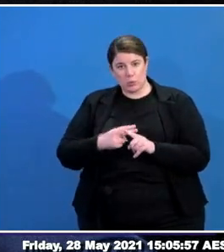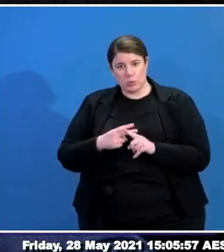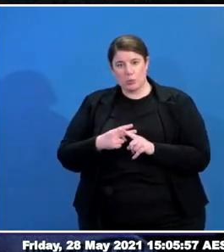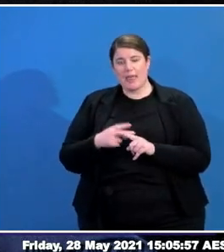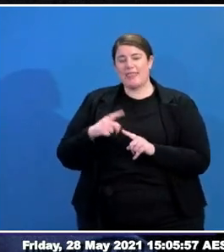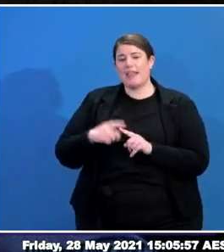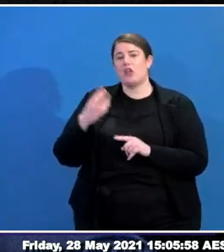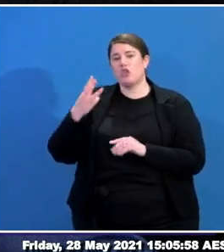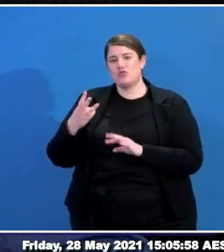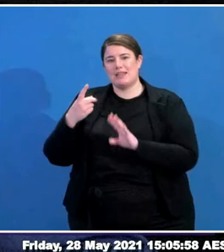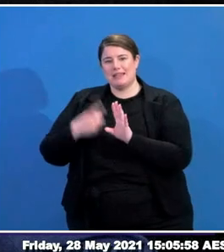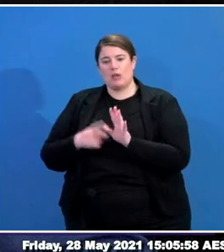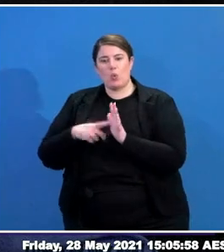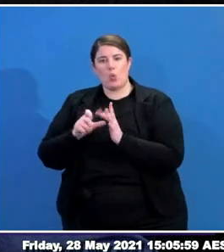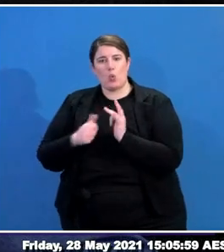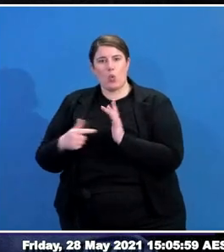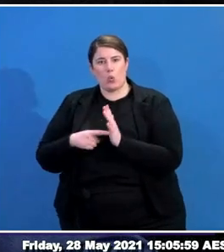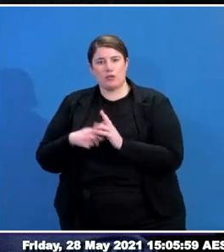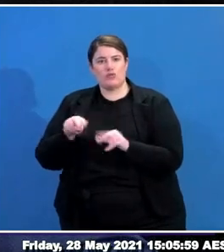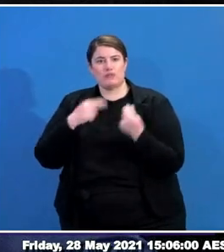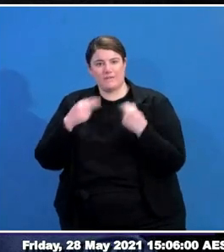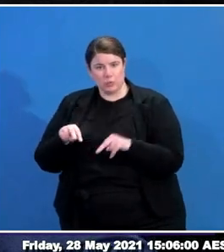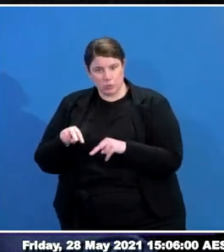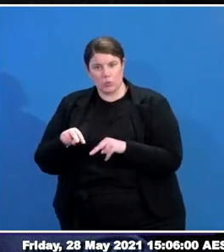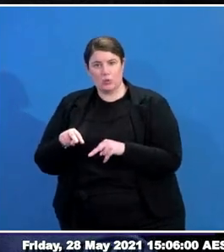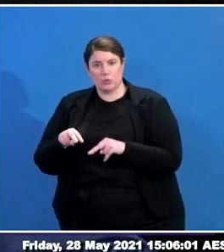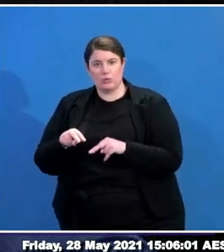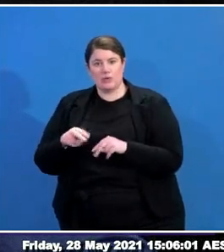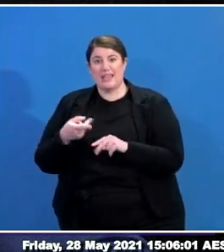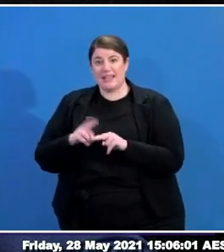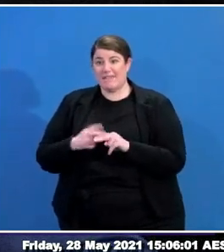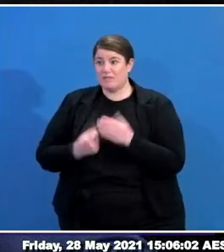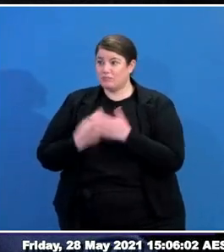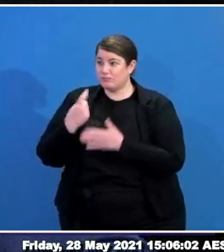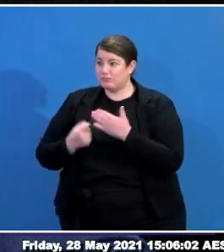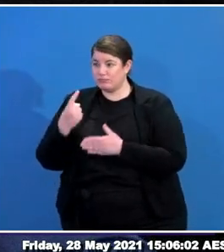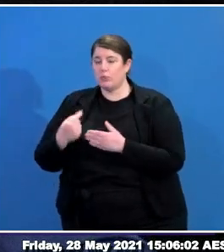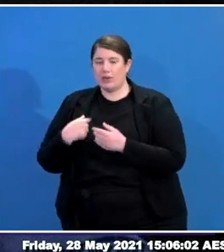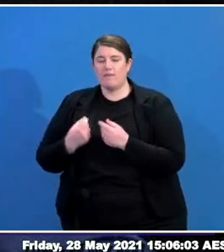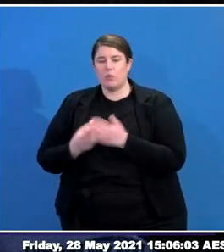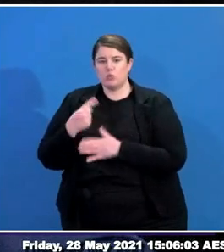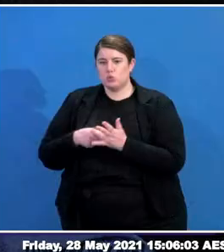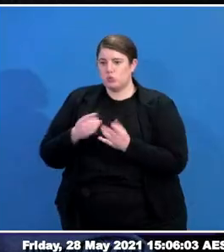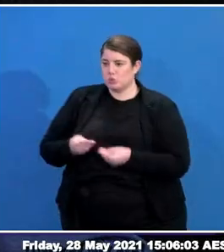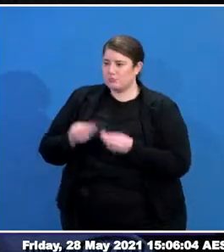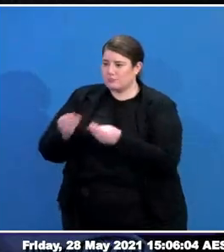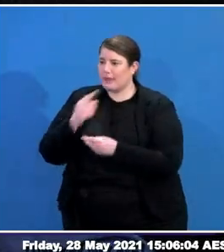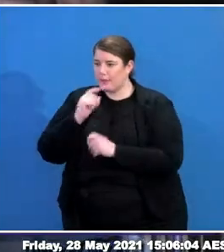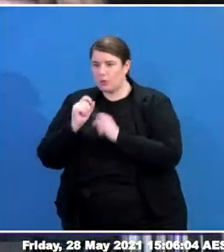based on our emerging experience with a provider, we will have opportunity to influence those things.